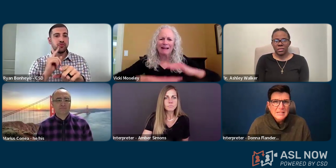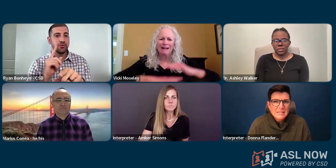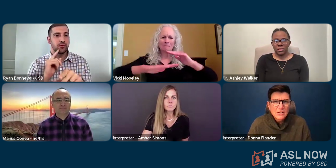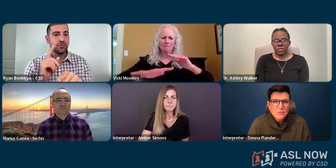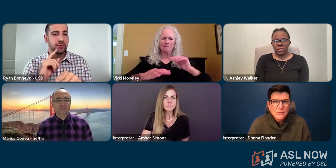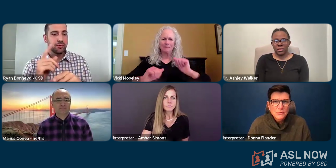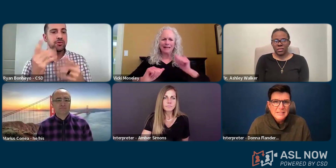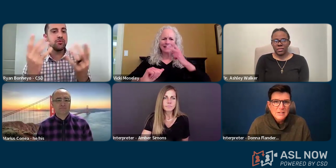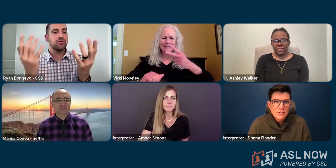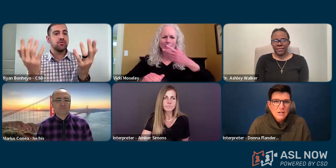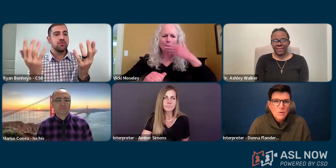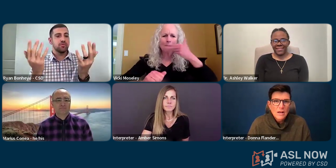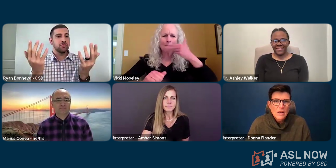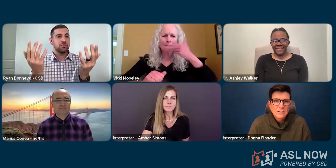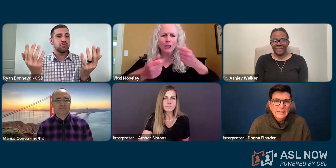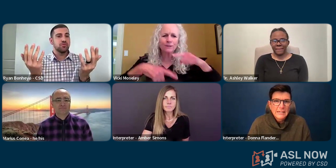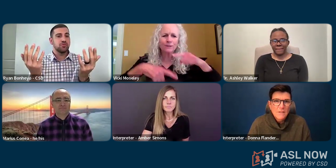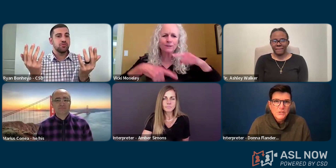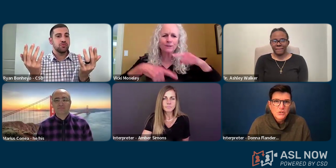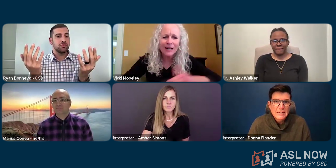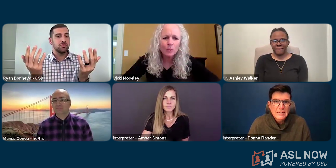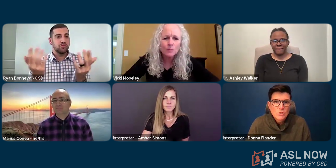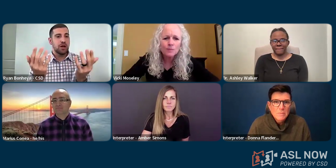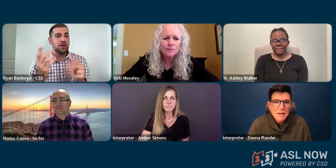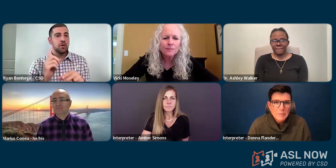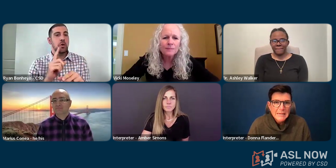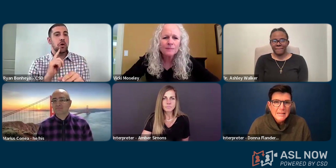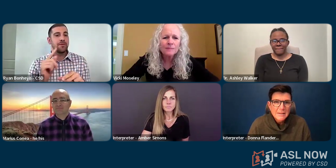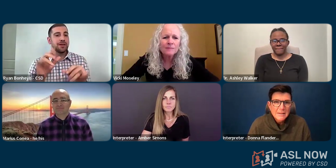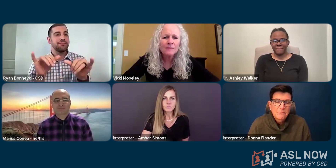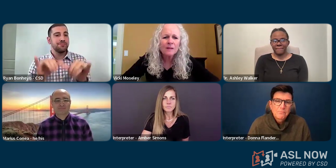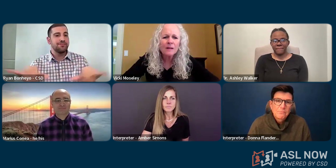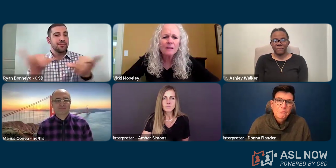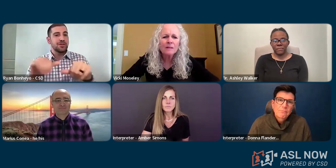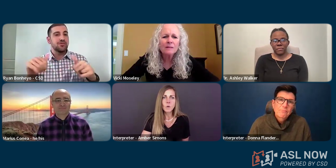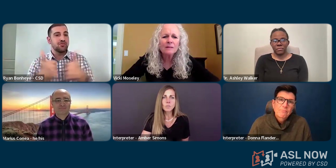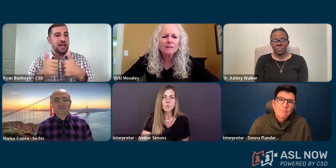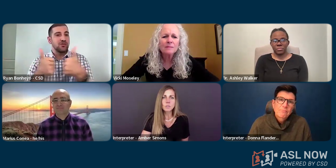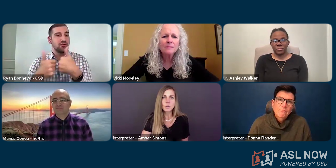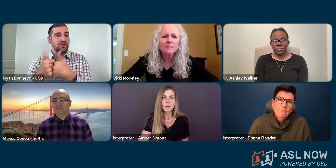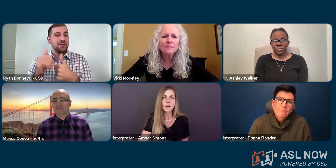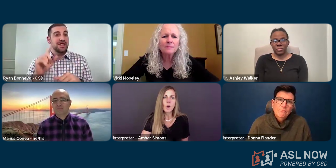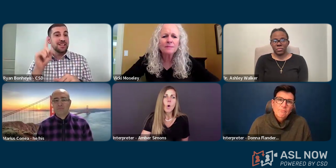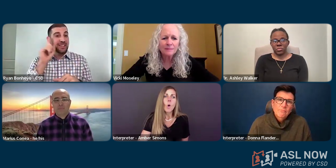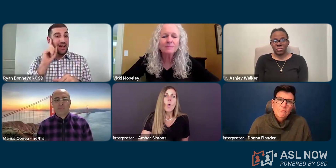because I couldn't really see very well clearly on the screen. Would you mind repeating? Sure, sure.